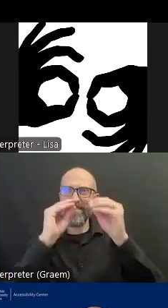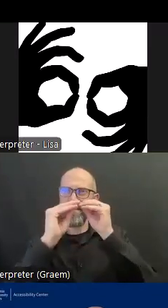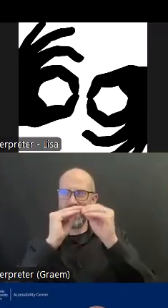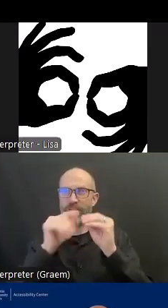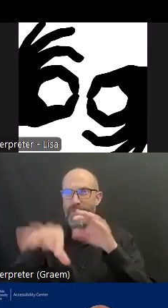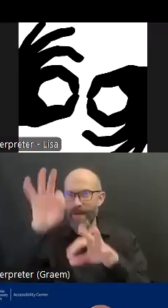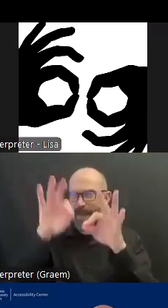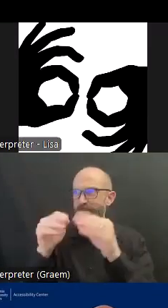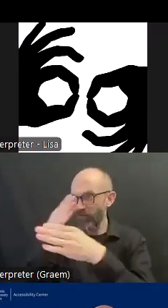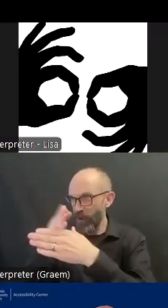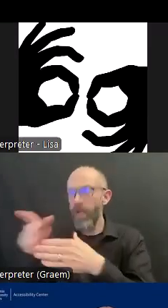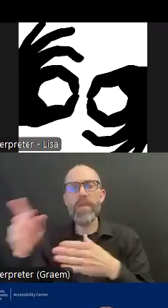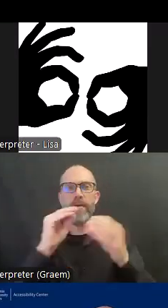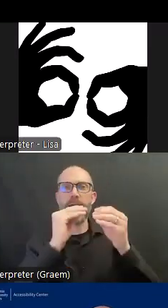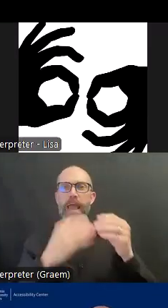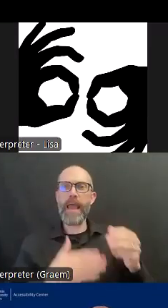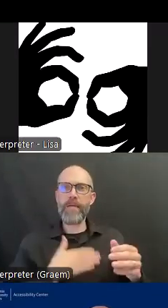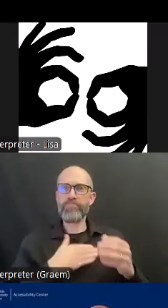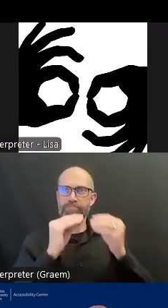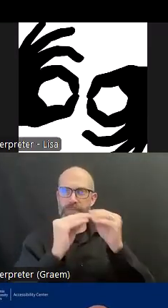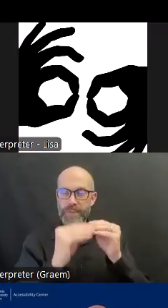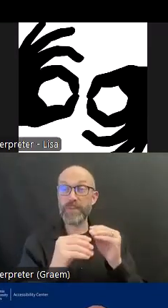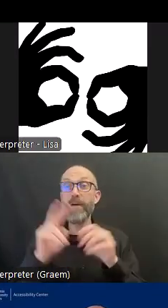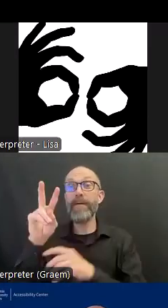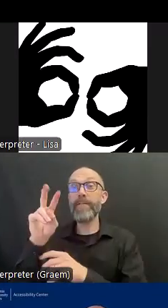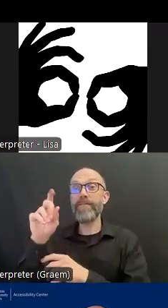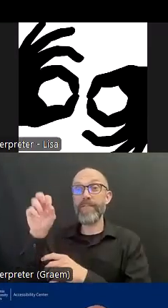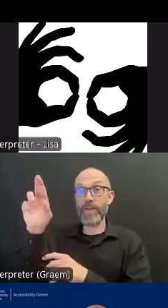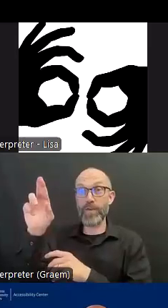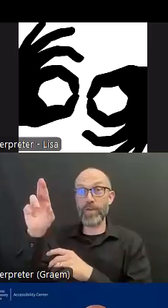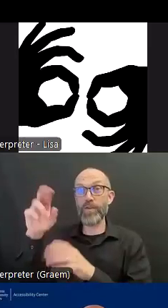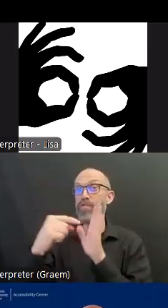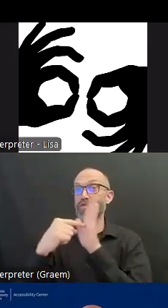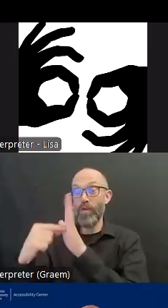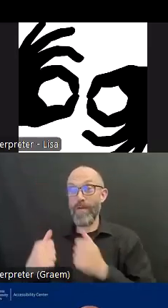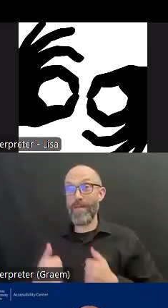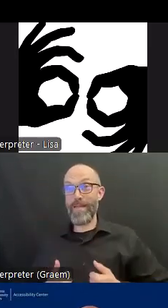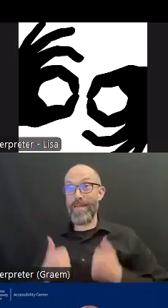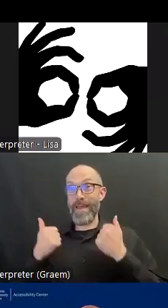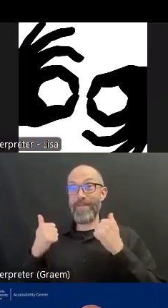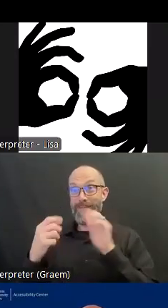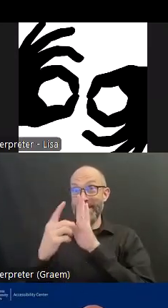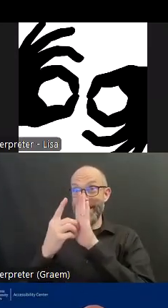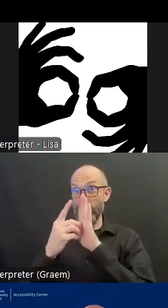The other thing is when you show a vendor in a live demo in front of, say, the college, the barriers, that